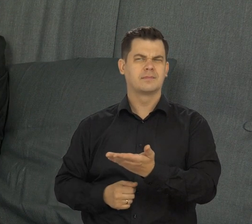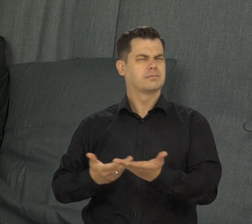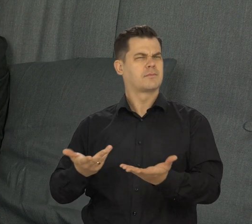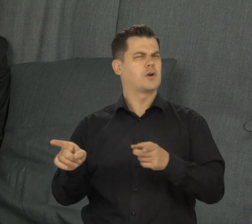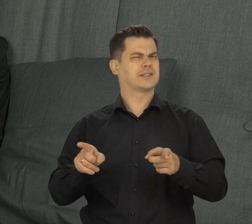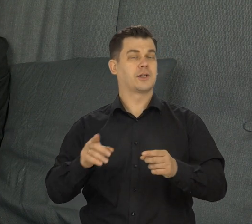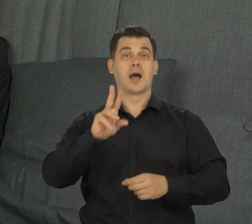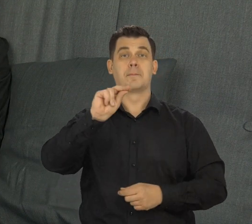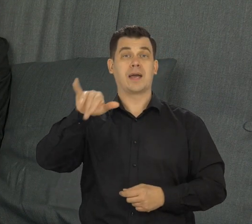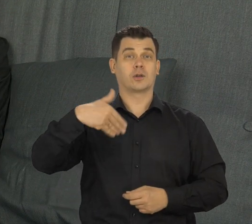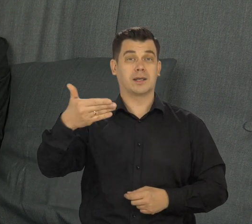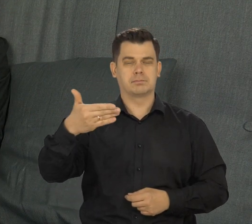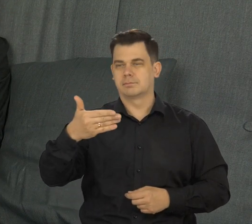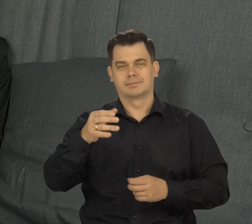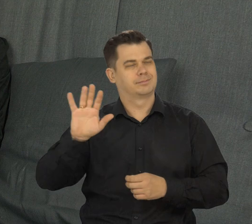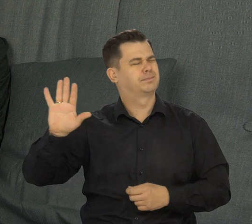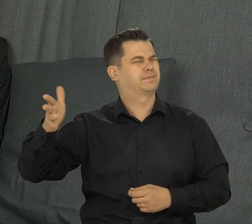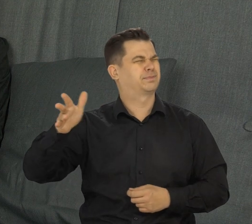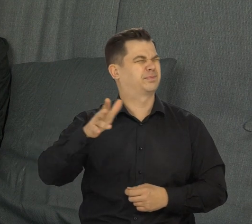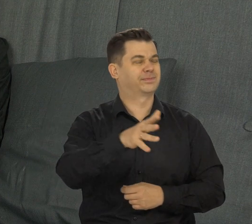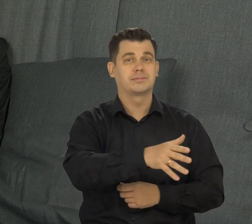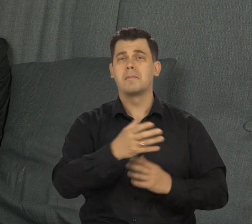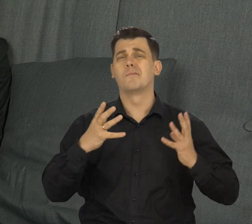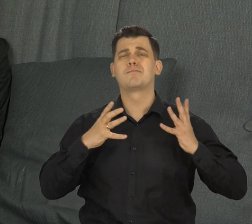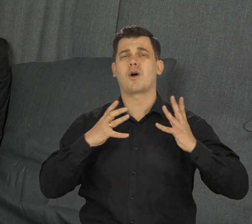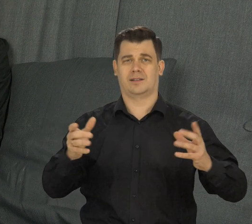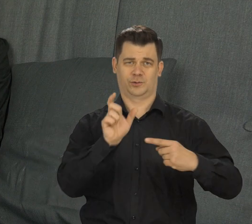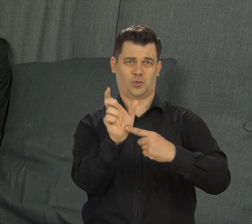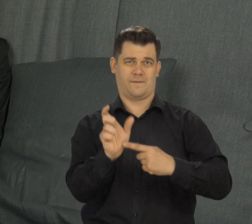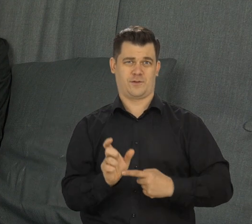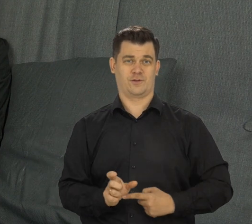To sum up, Polish Sign Language is a beautiful, rich, visual-spatial language,